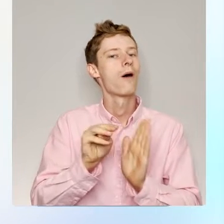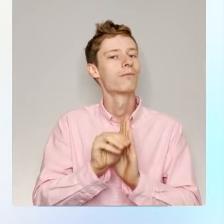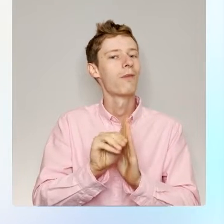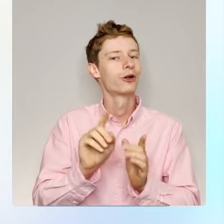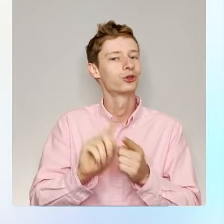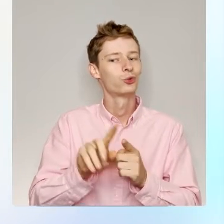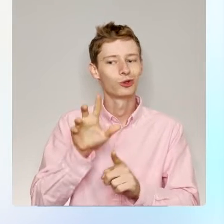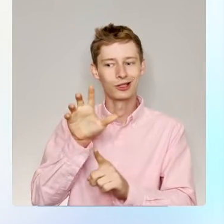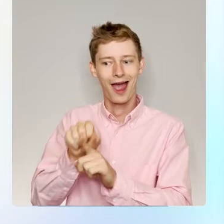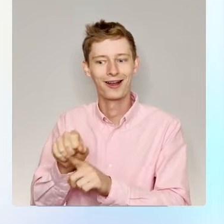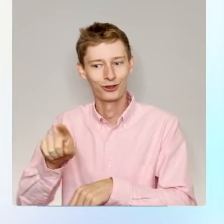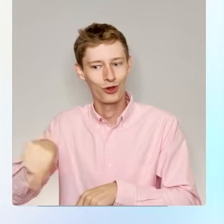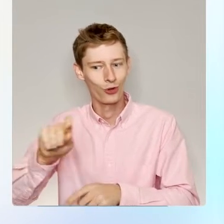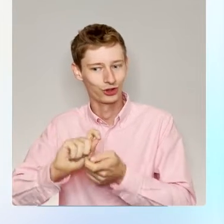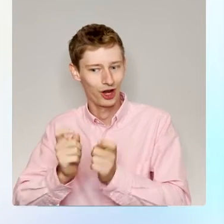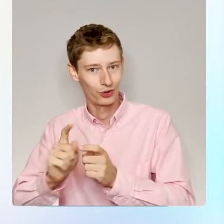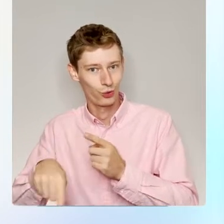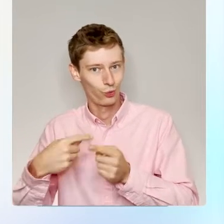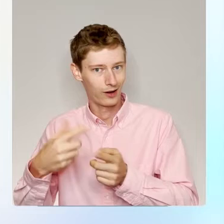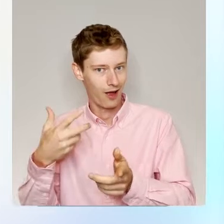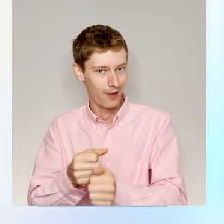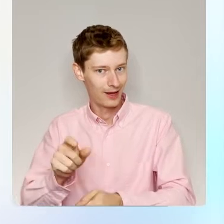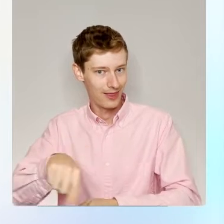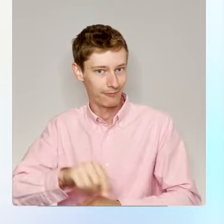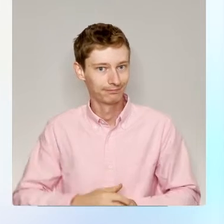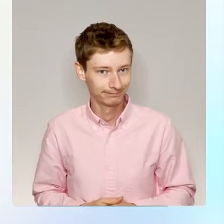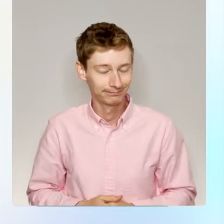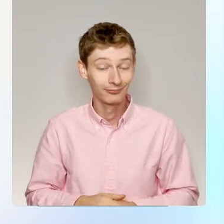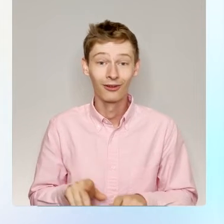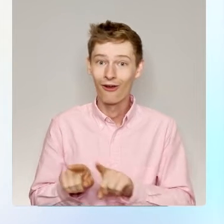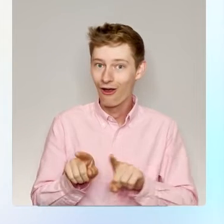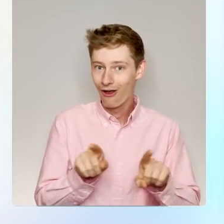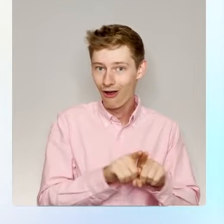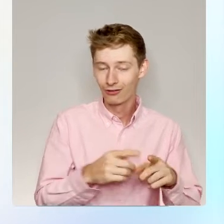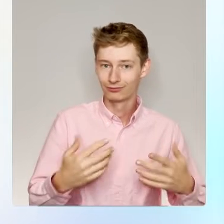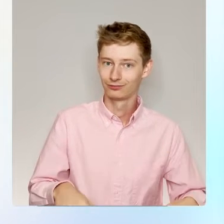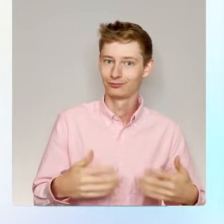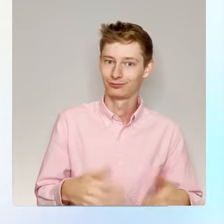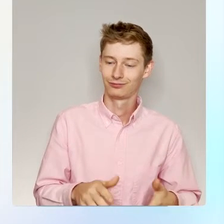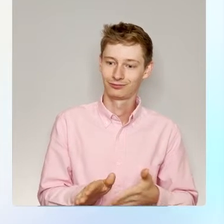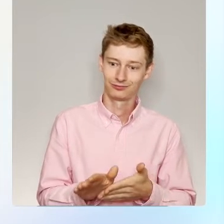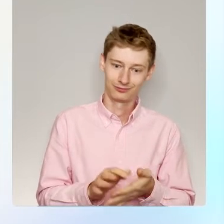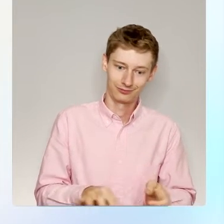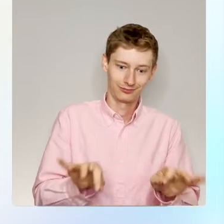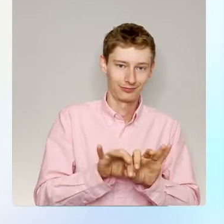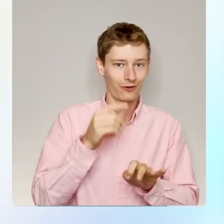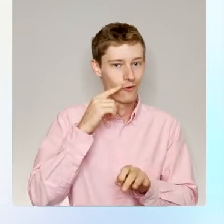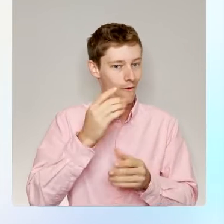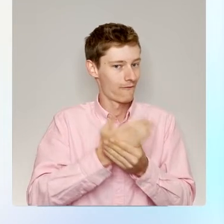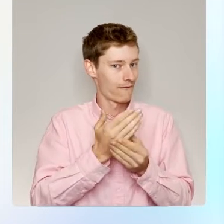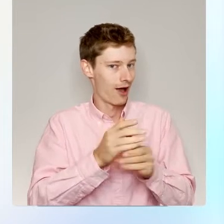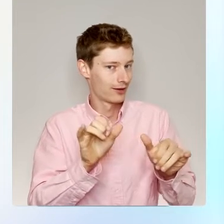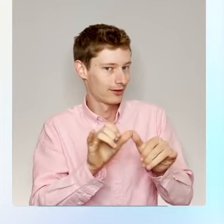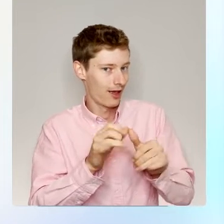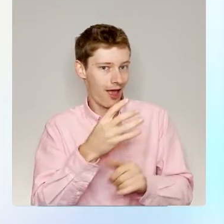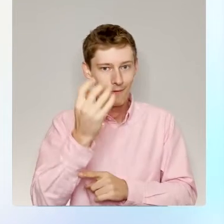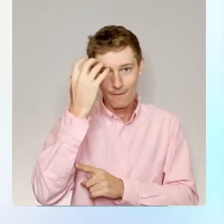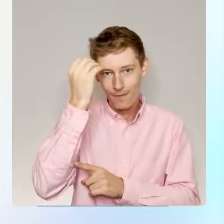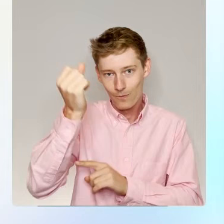and compression script brought it down to 2.3 megabytes, almost half the size. Now apply that through every single model,